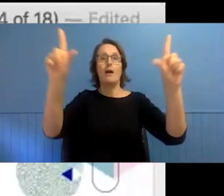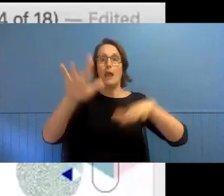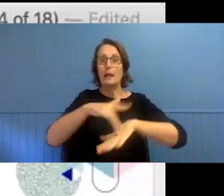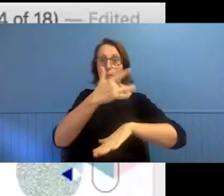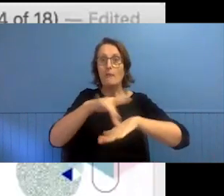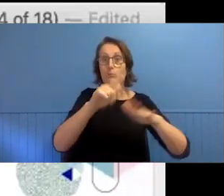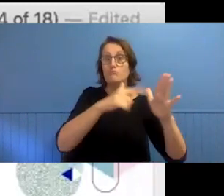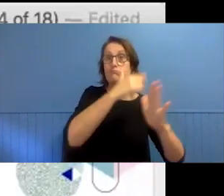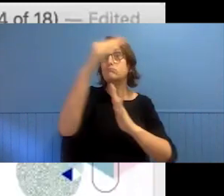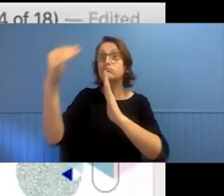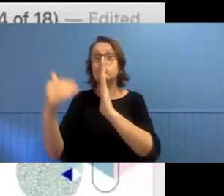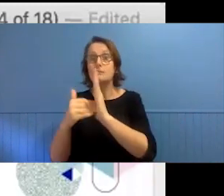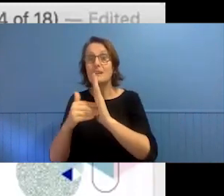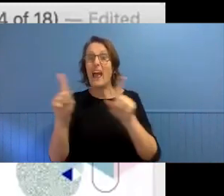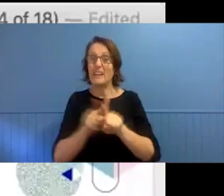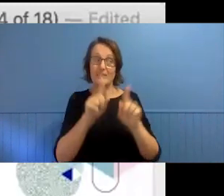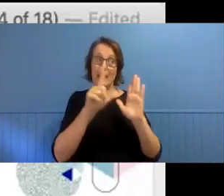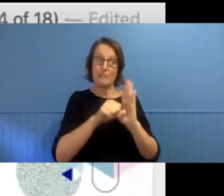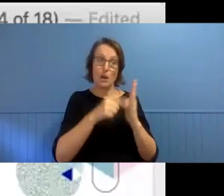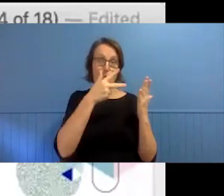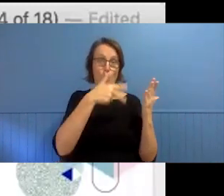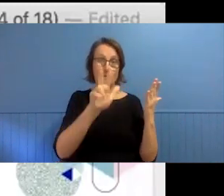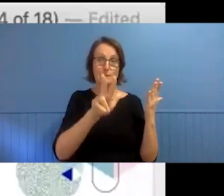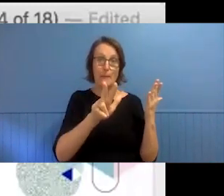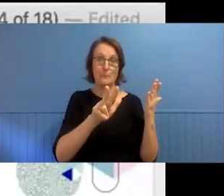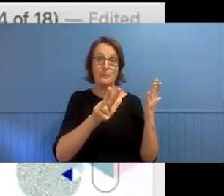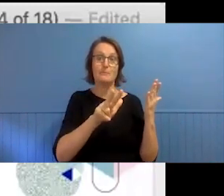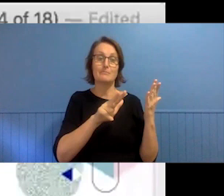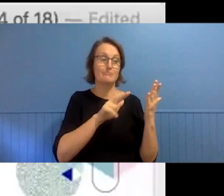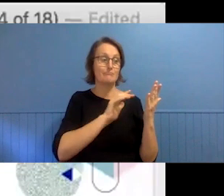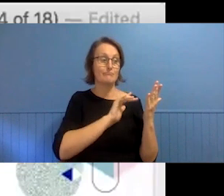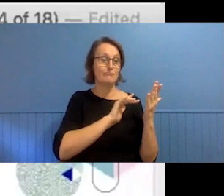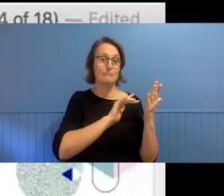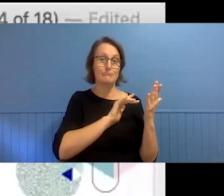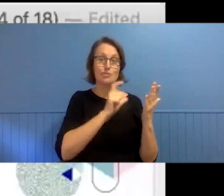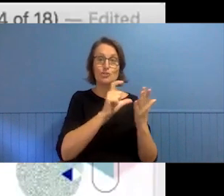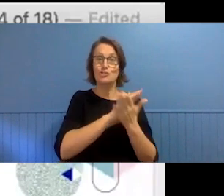friends. Having the livestream chat turned on made her feel connected.